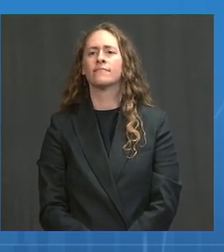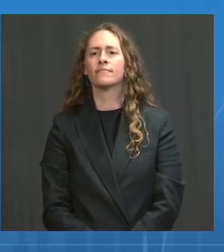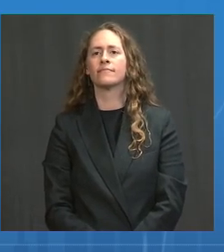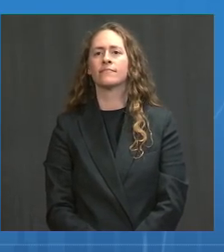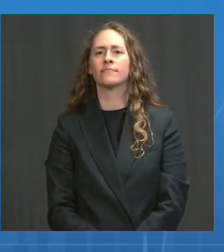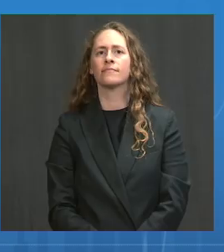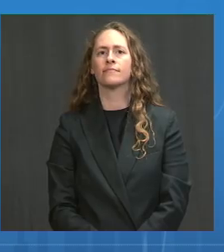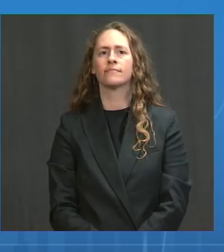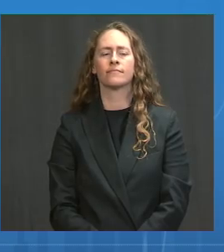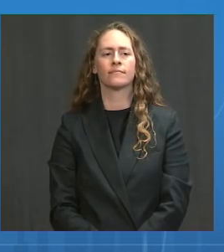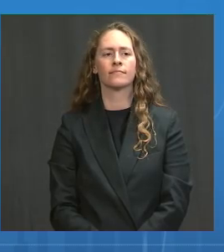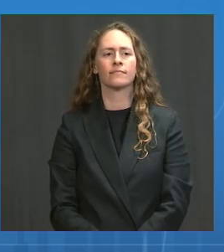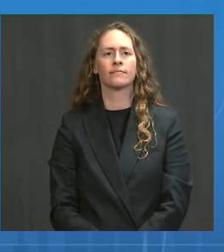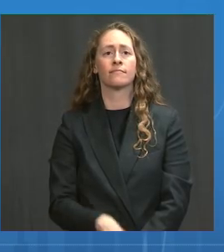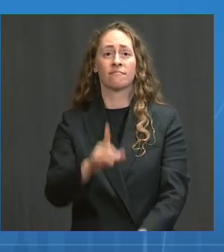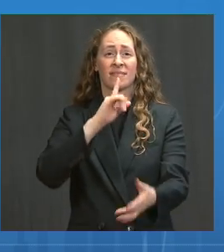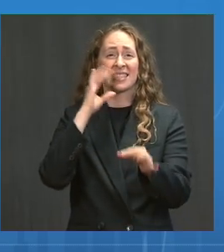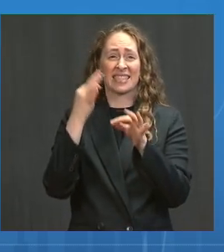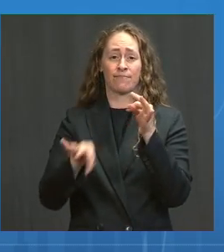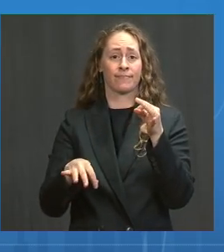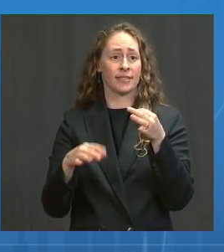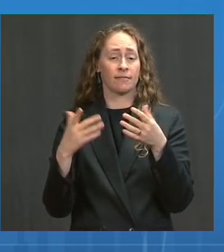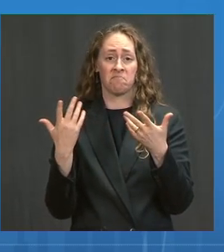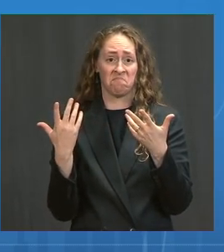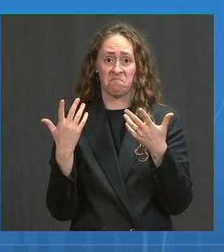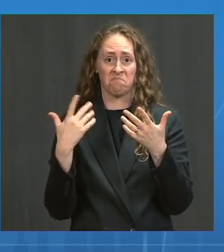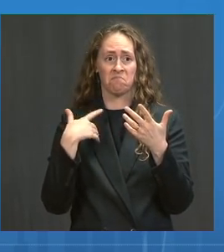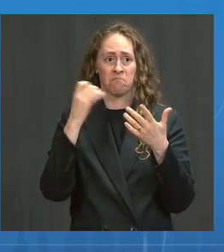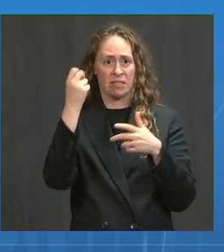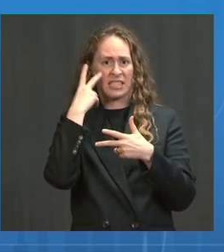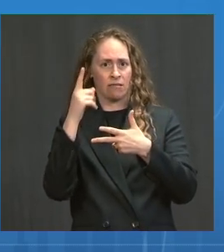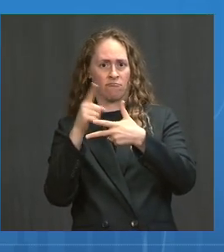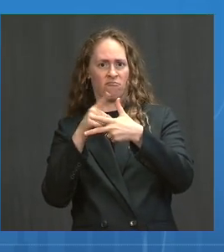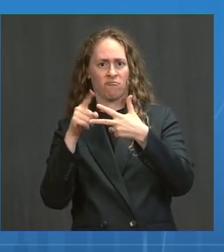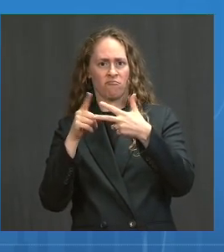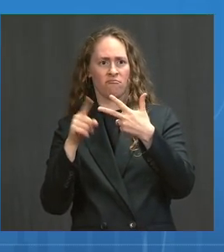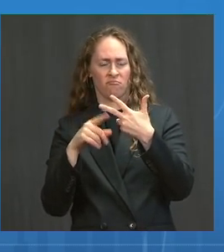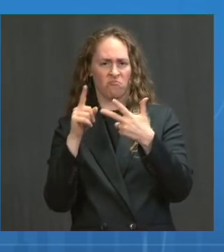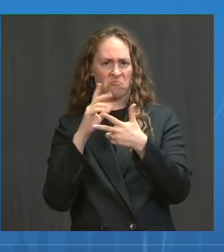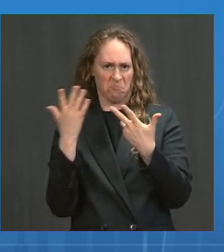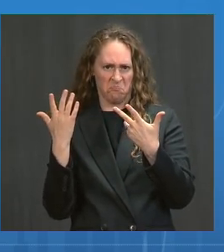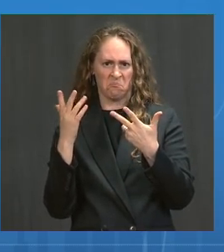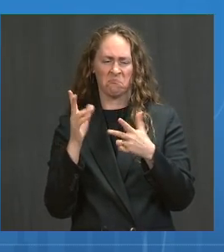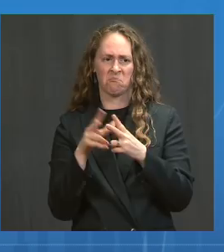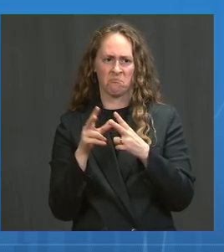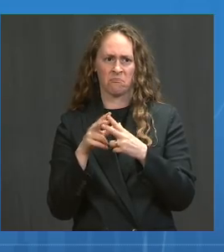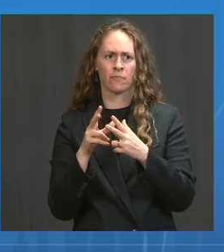simplified to think about it in three separate buckets: What is the protection against infection,